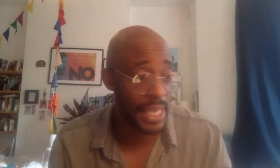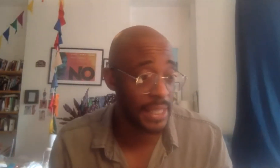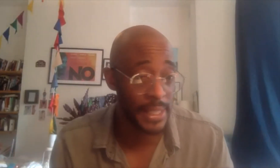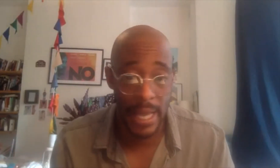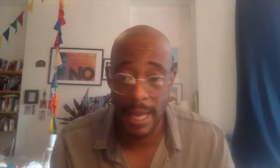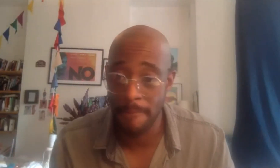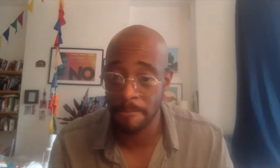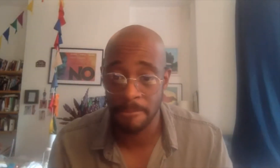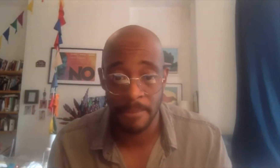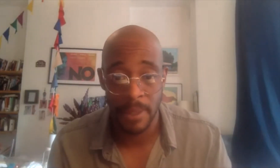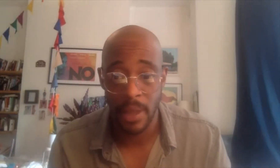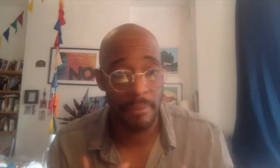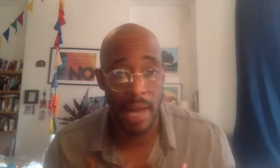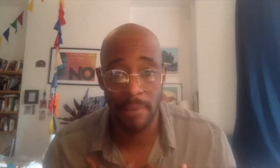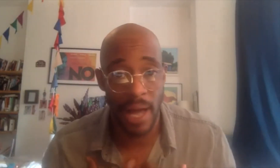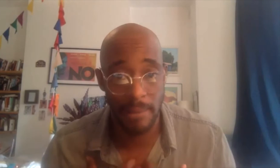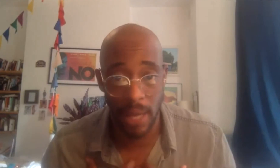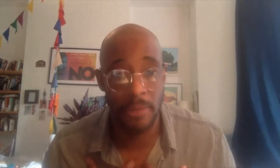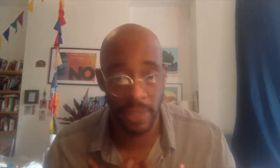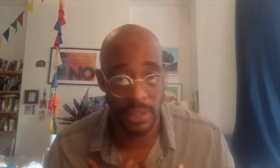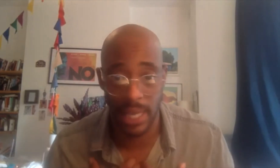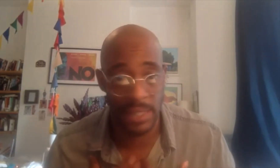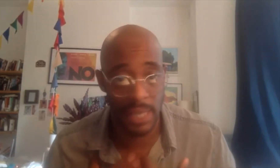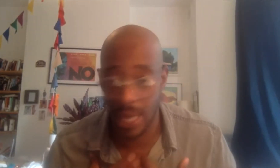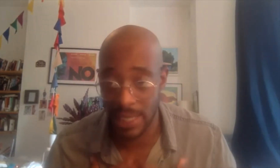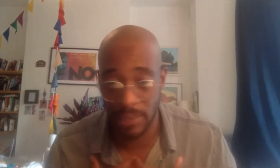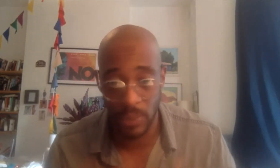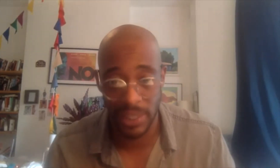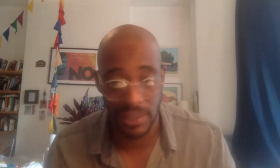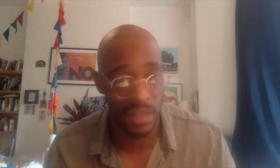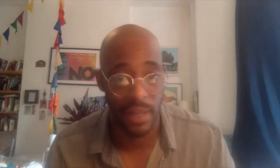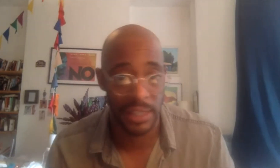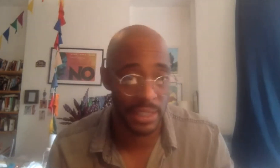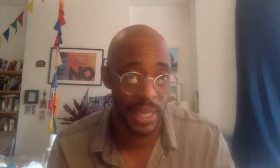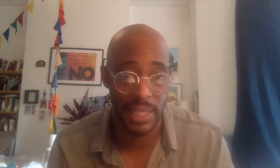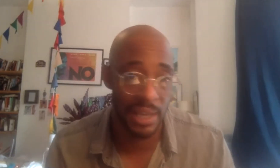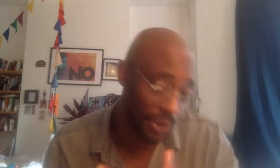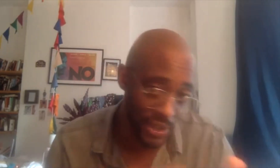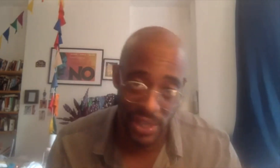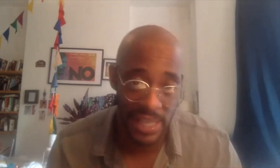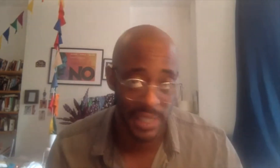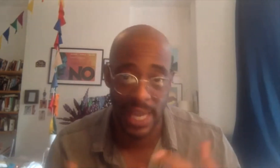then, erm, I'm - I'm open and I'm - and I'm willing to learn. And I apologise again